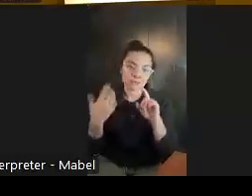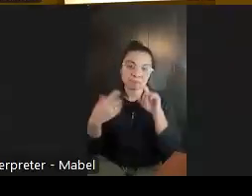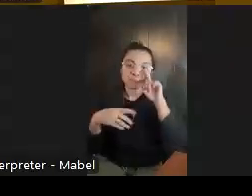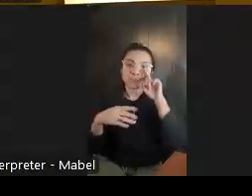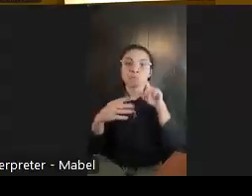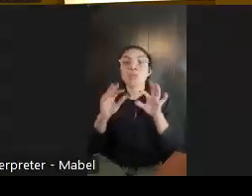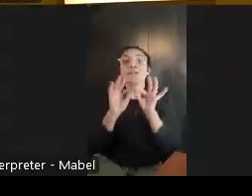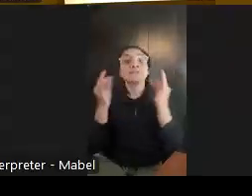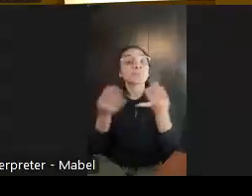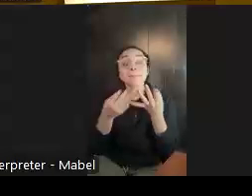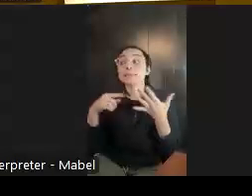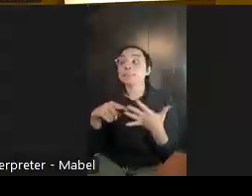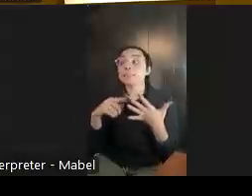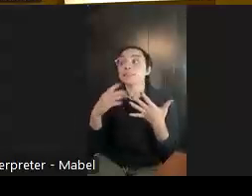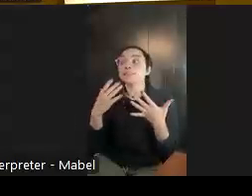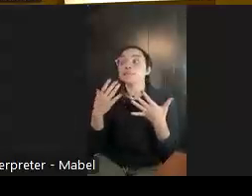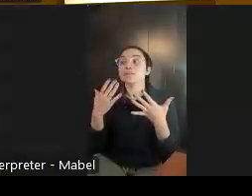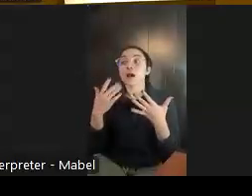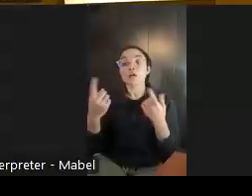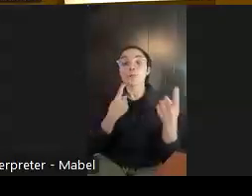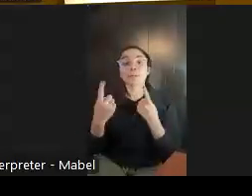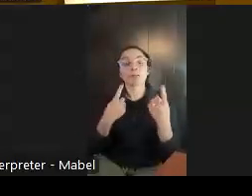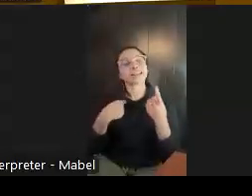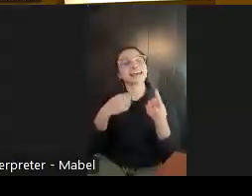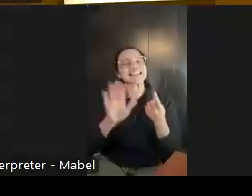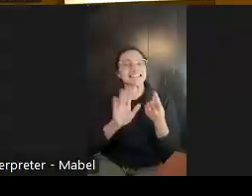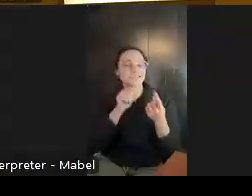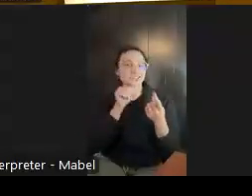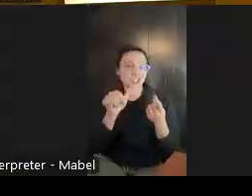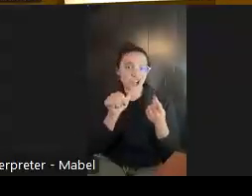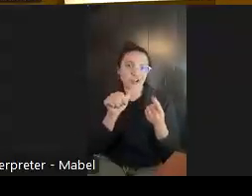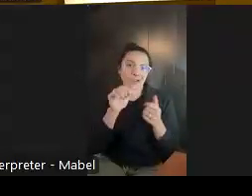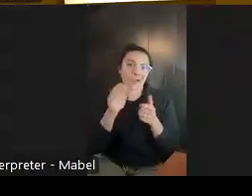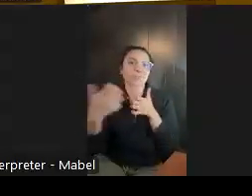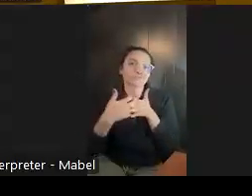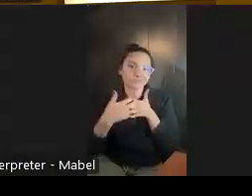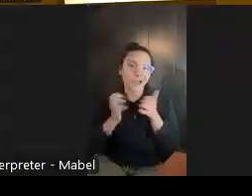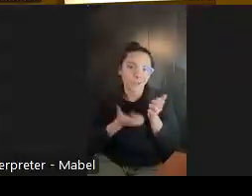our service is just not appropriate for um if we have a kiddo who comes and is significantly